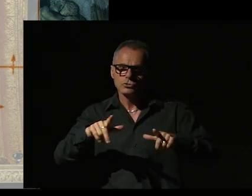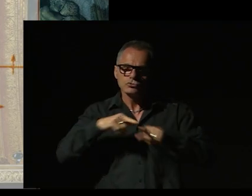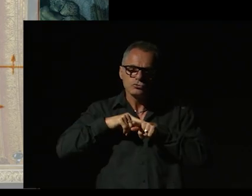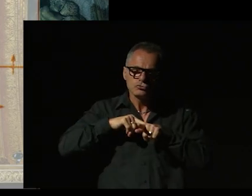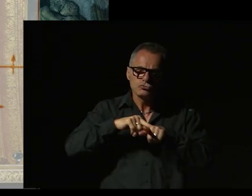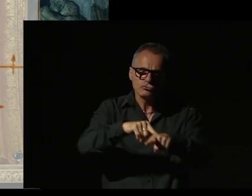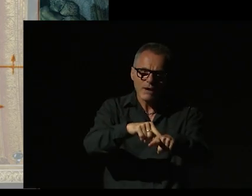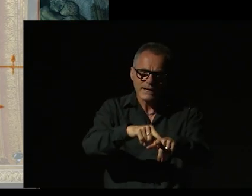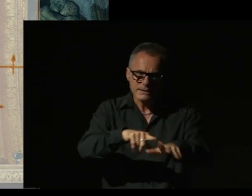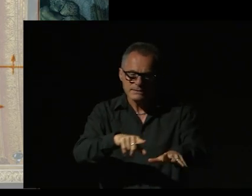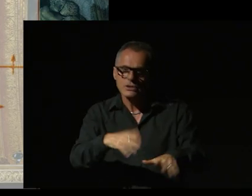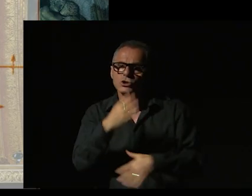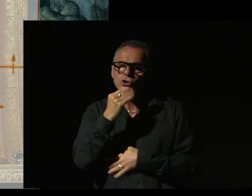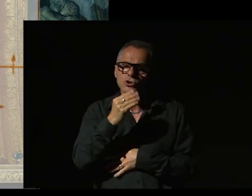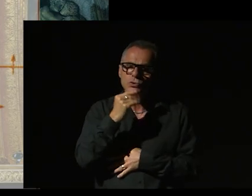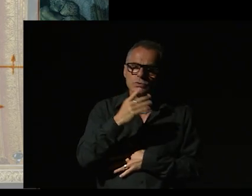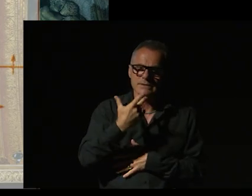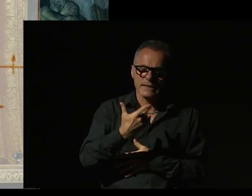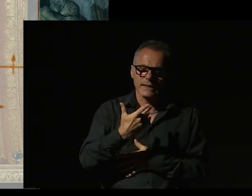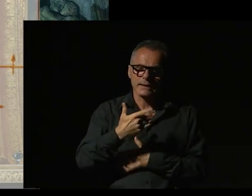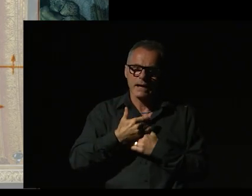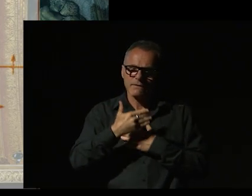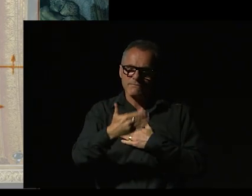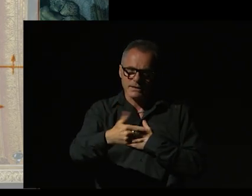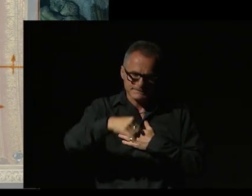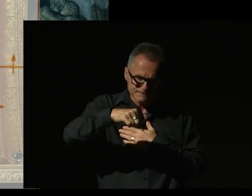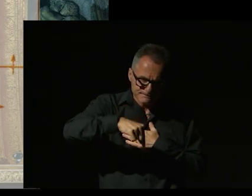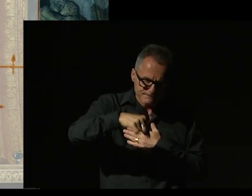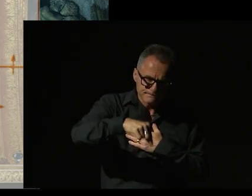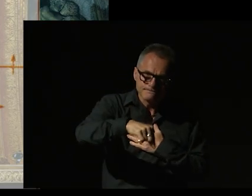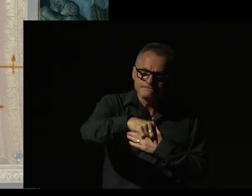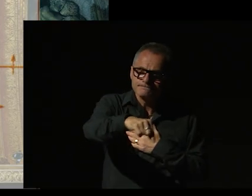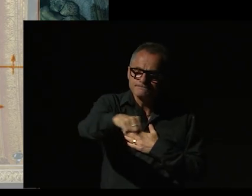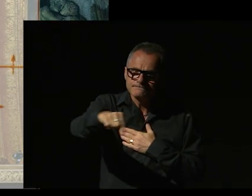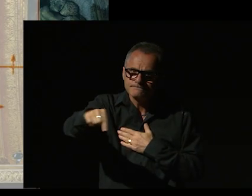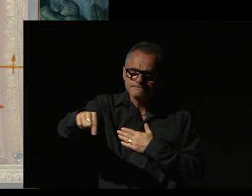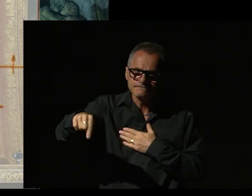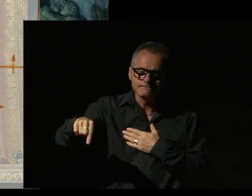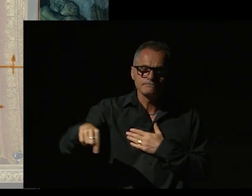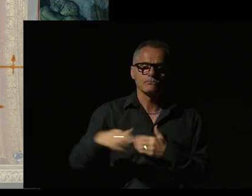with a blunt stylus. So this step with all of the preparatory drawings that are preserved,